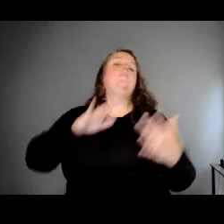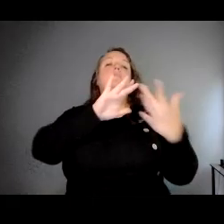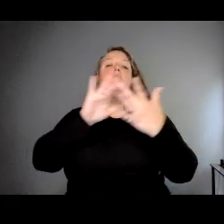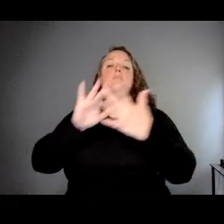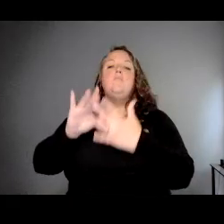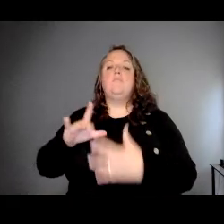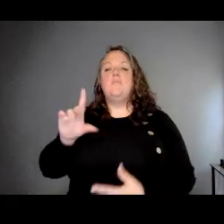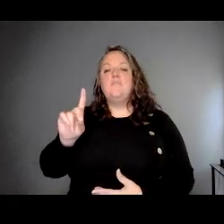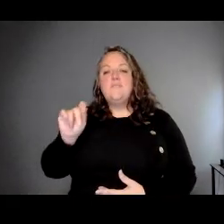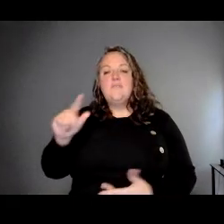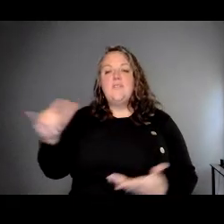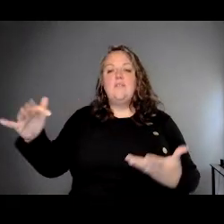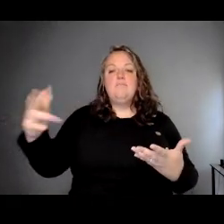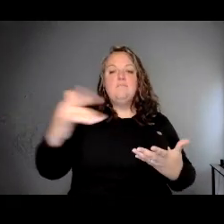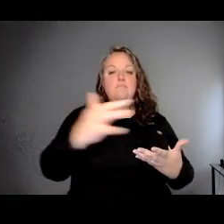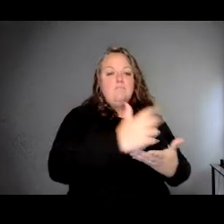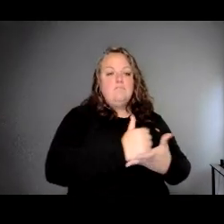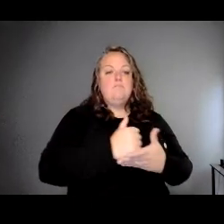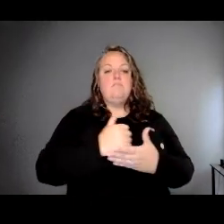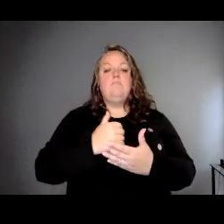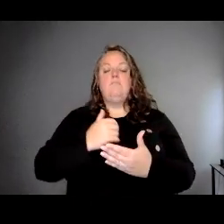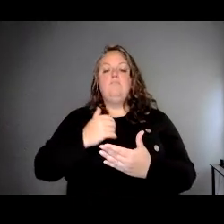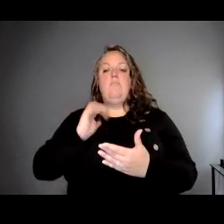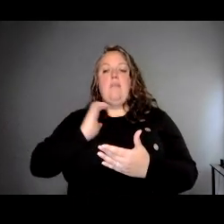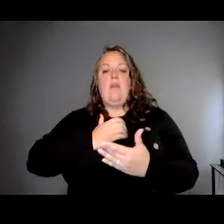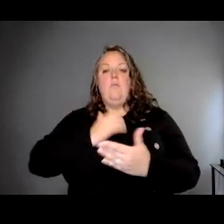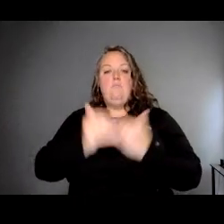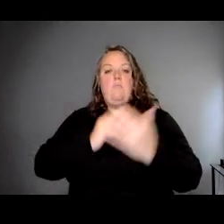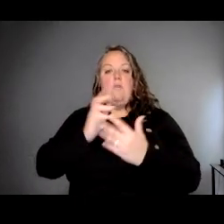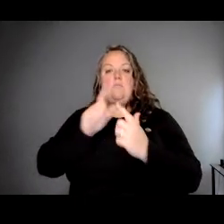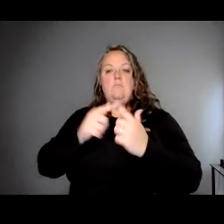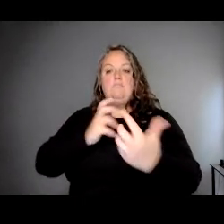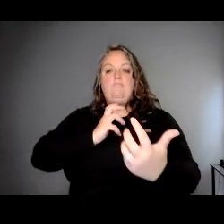our progress towards compliance as mentioned in our ADA transition plan acknowledgements.